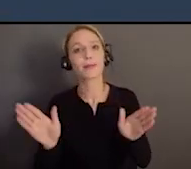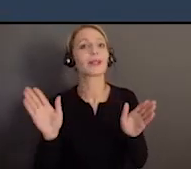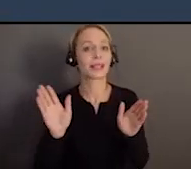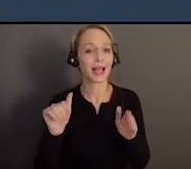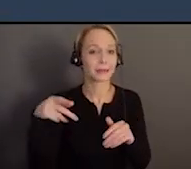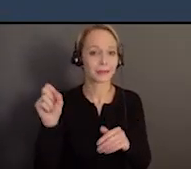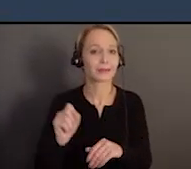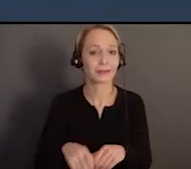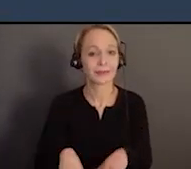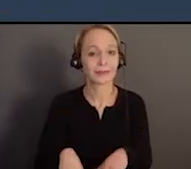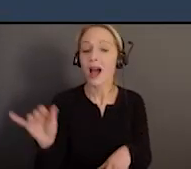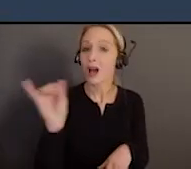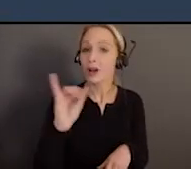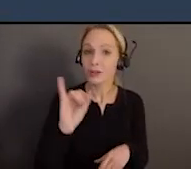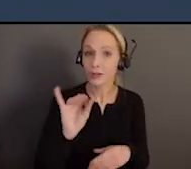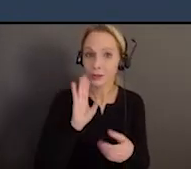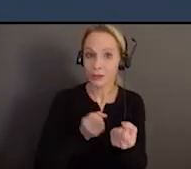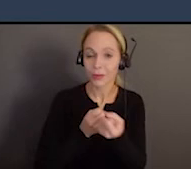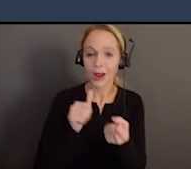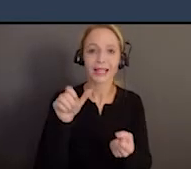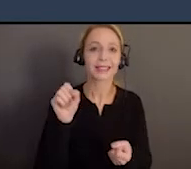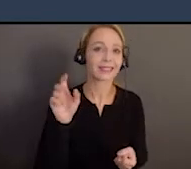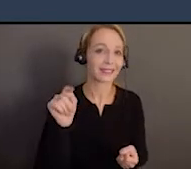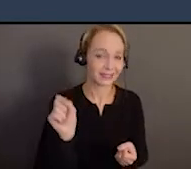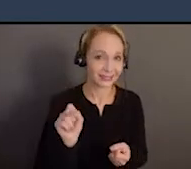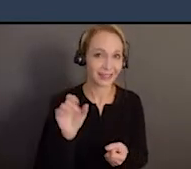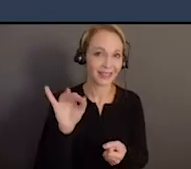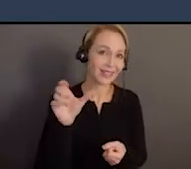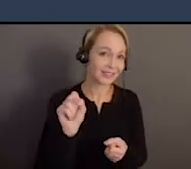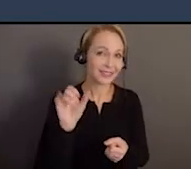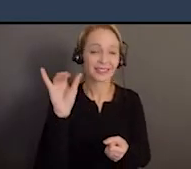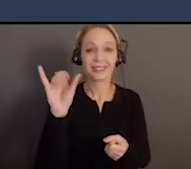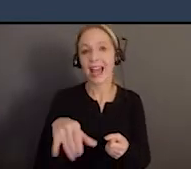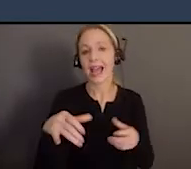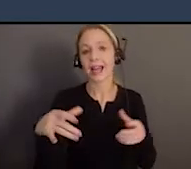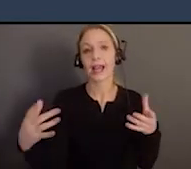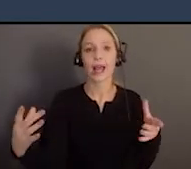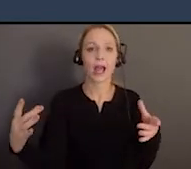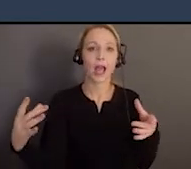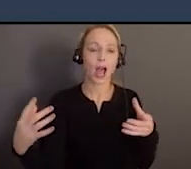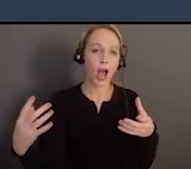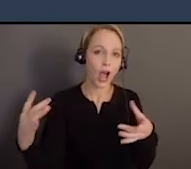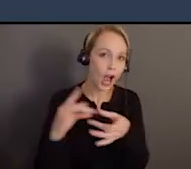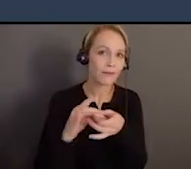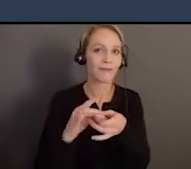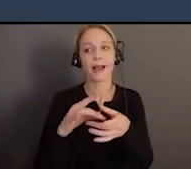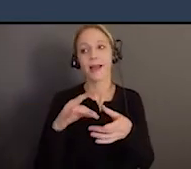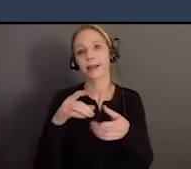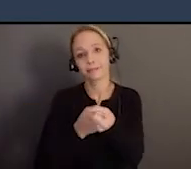AND IT ALSO SUPPORTS ASSETS, FILES THAT CODIFY ACCOUNT